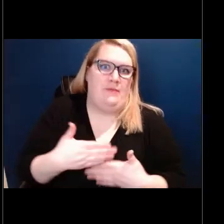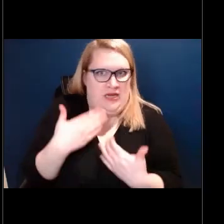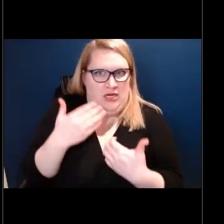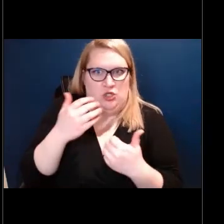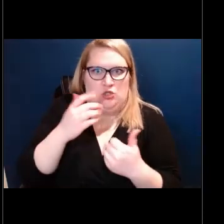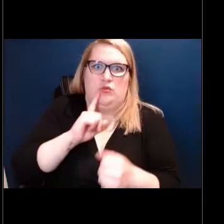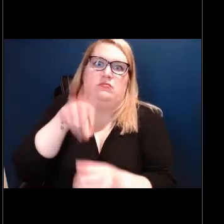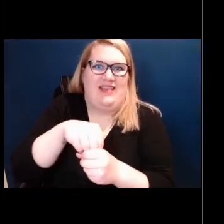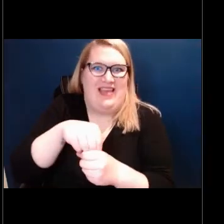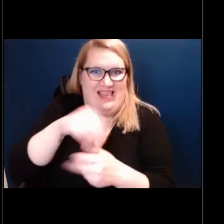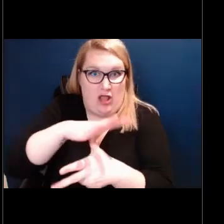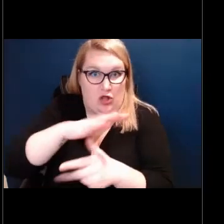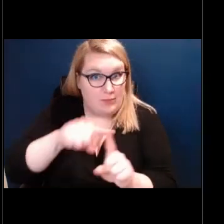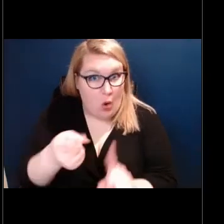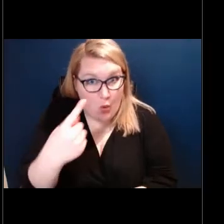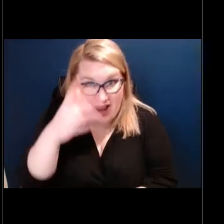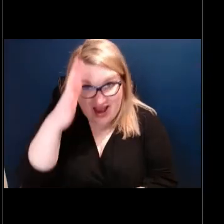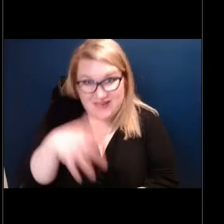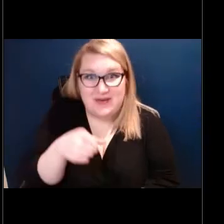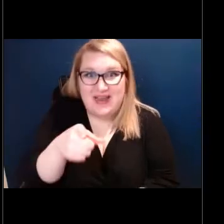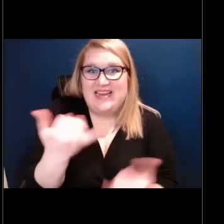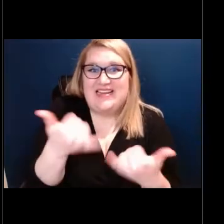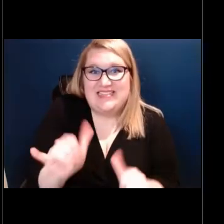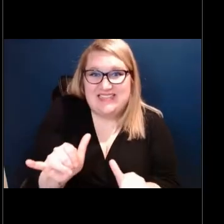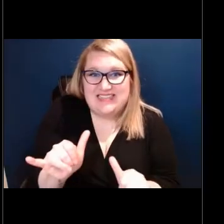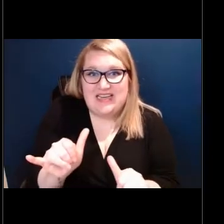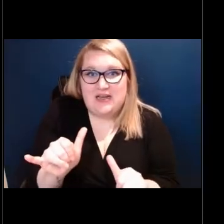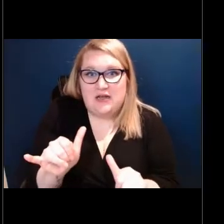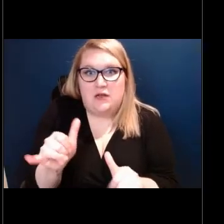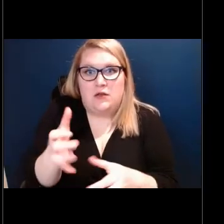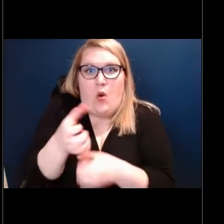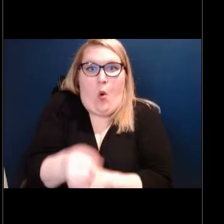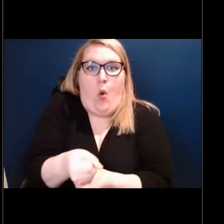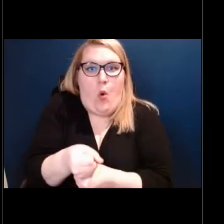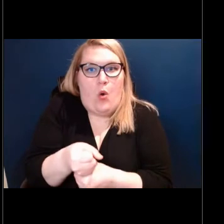But you can even see the one gentlemen still holding on to the beacon that helped to save his life.